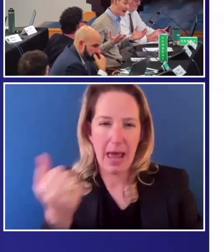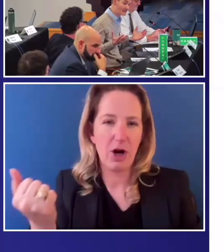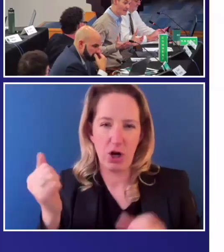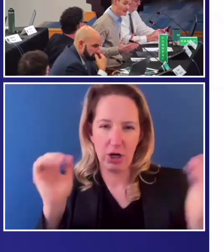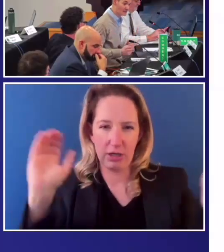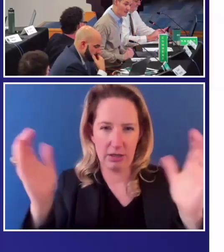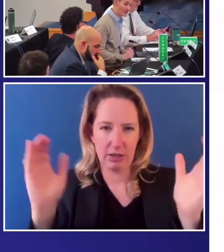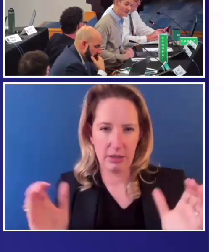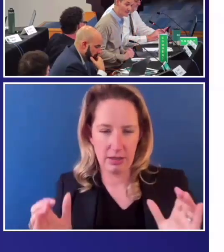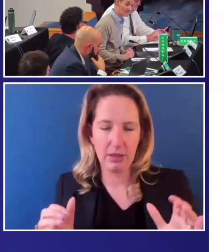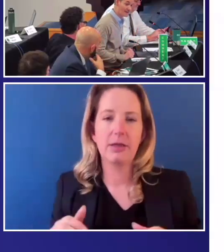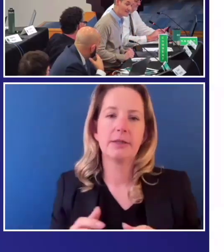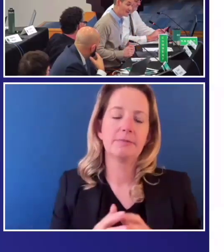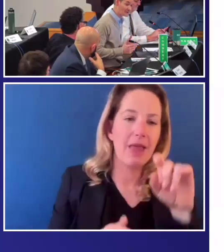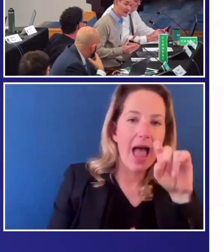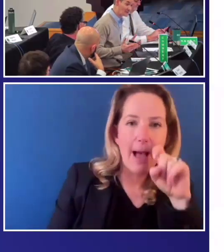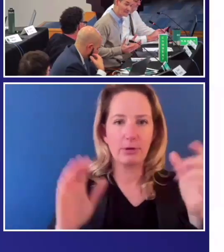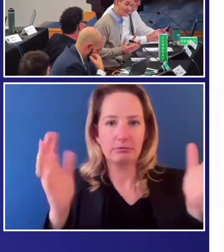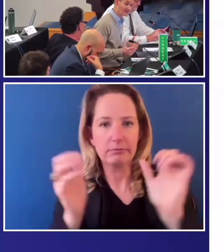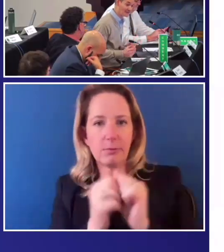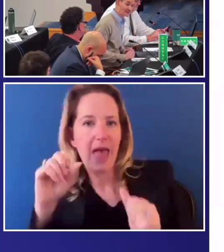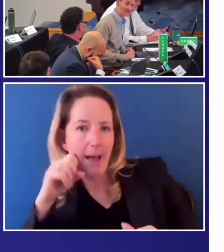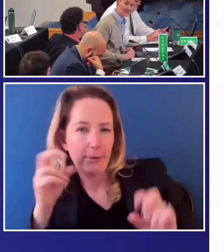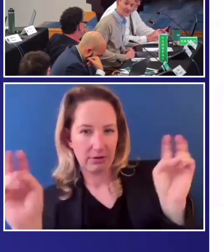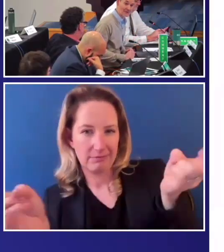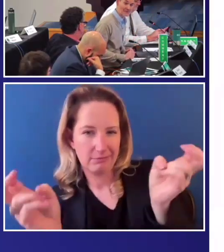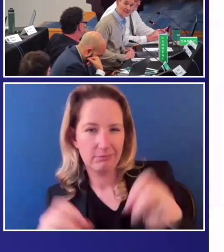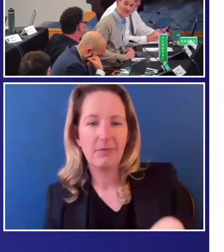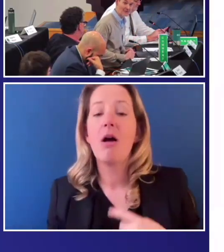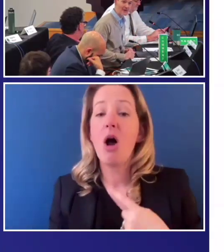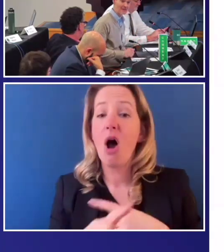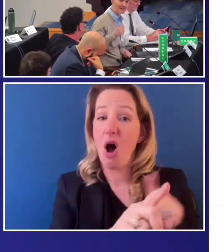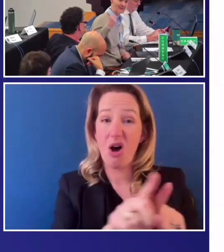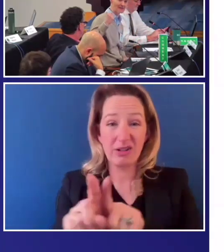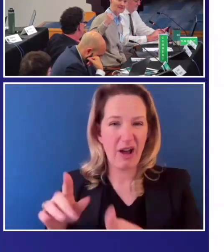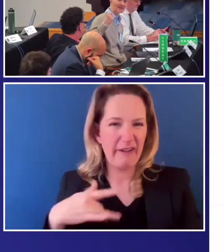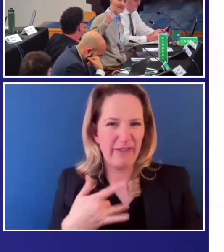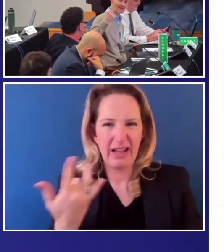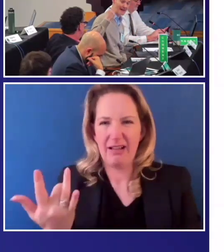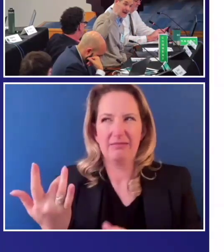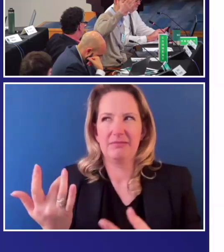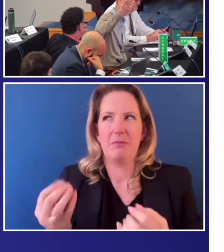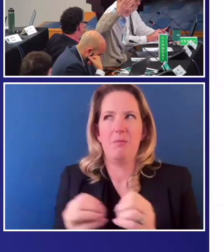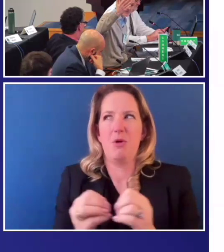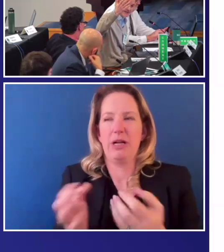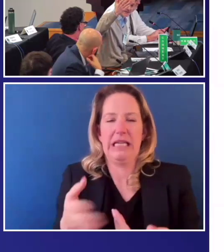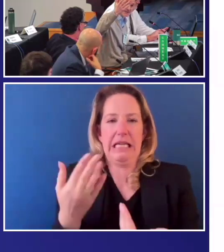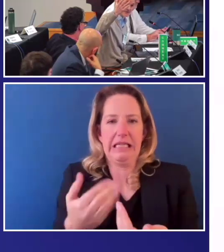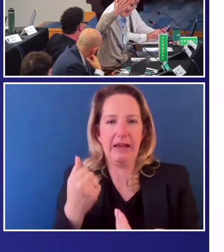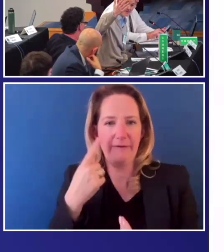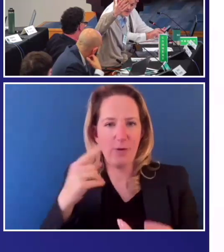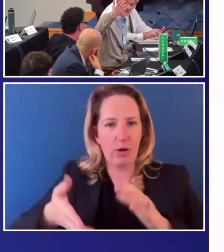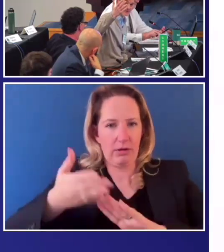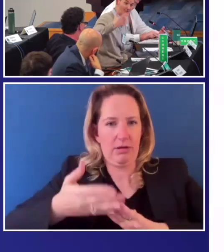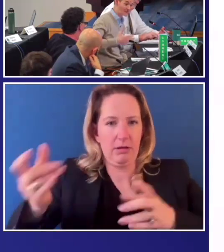I have to think it would be administratively much easier for the Department to do, because now you're just reaching out to the earnings agency and